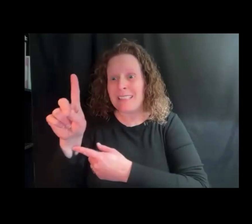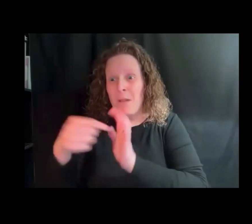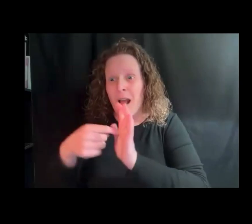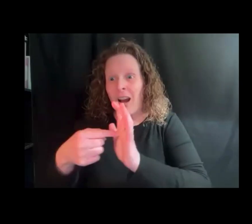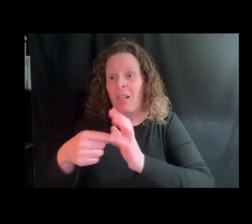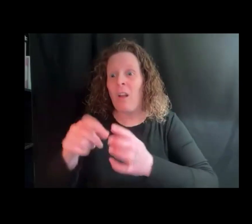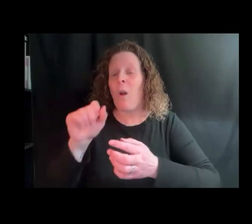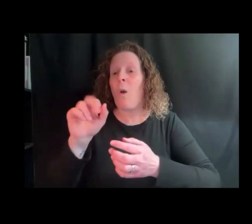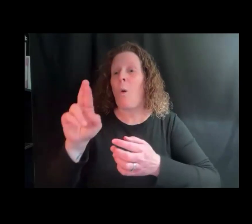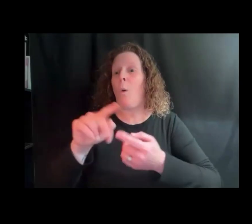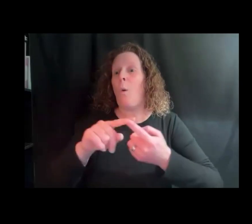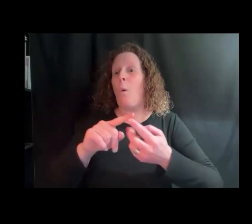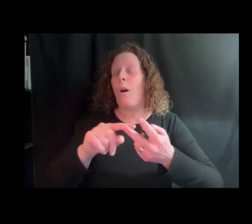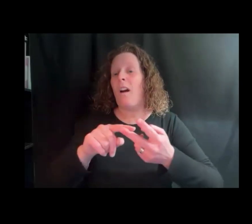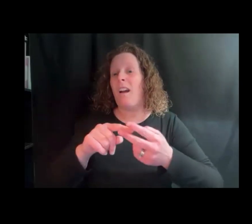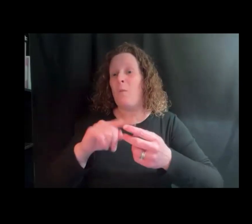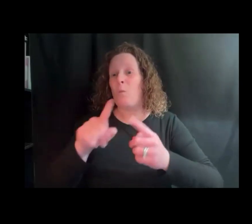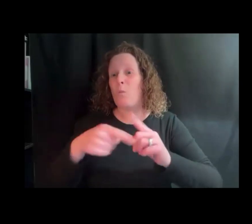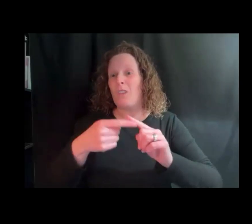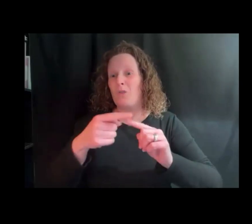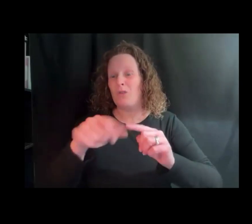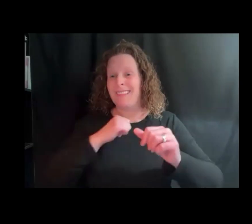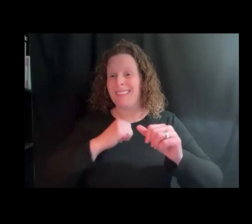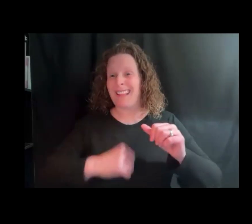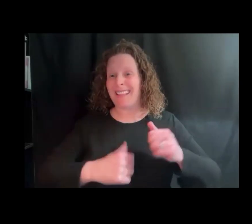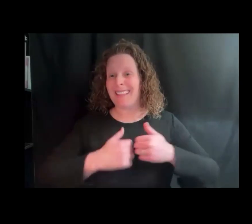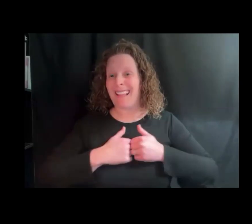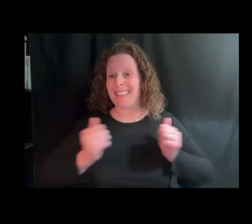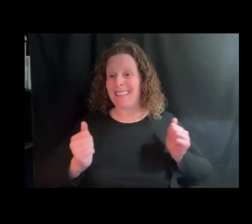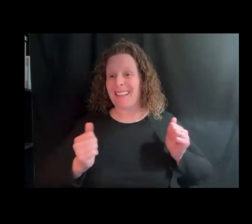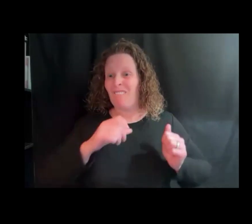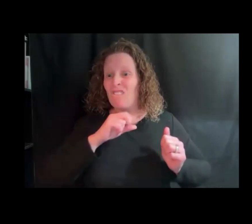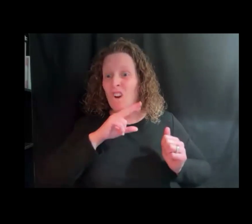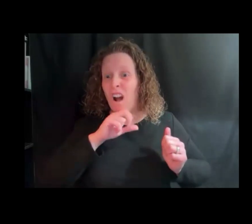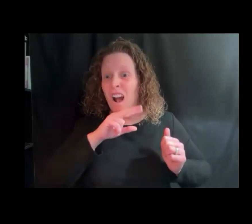there are animal cells 3D animal cells.